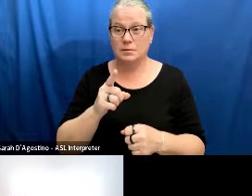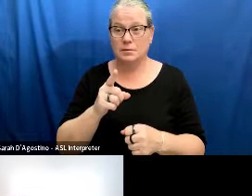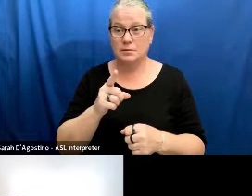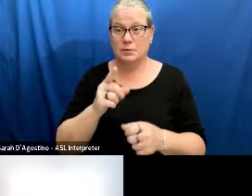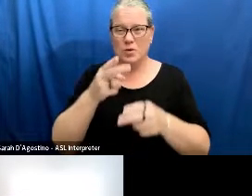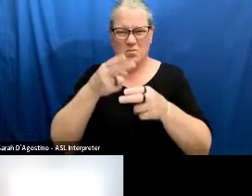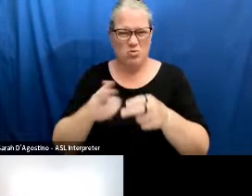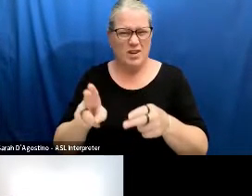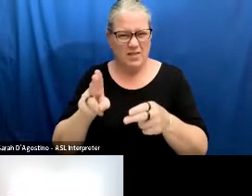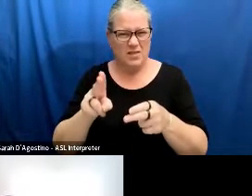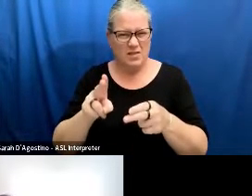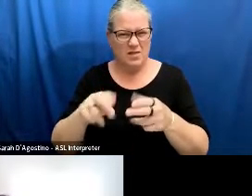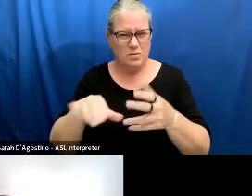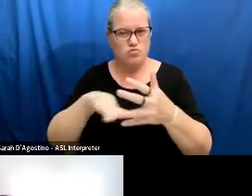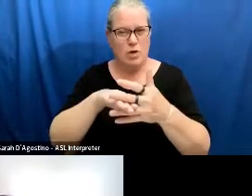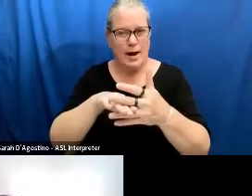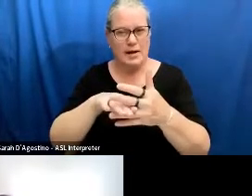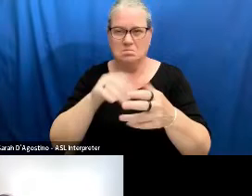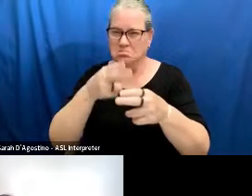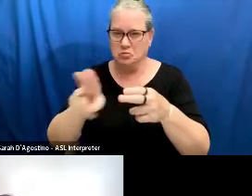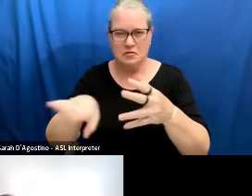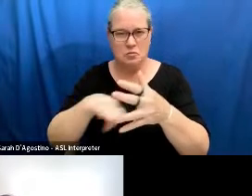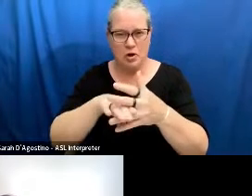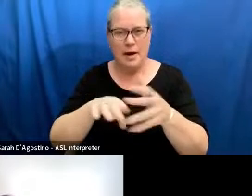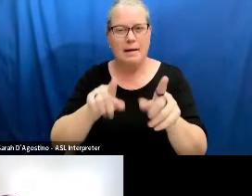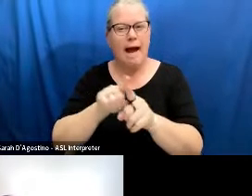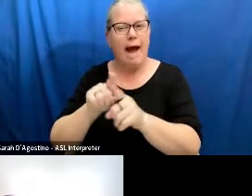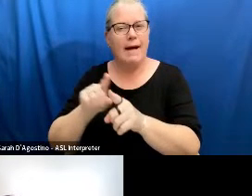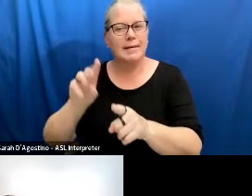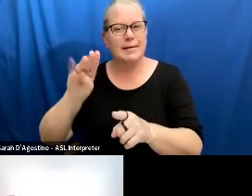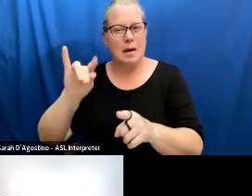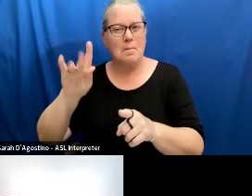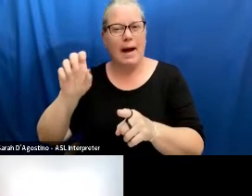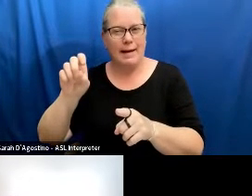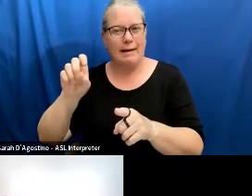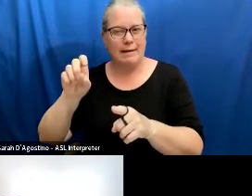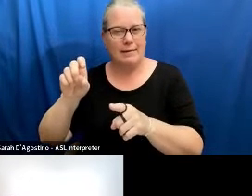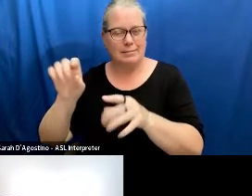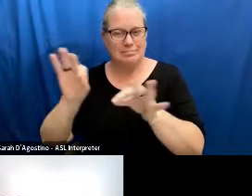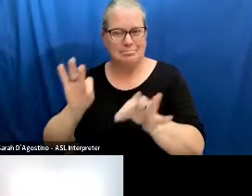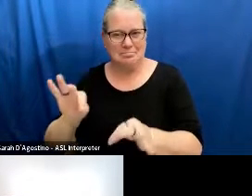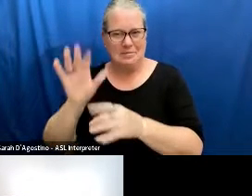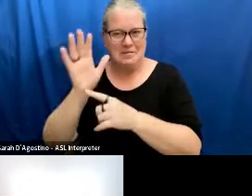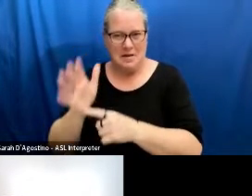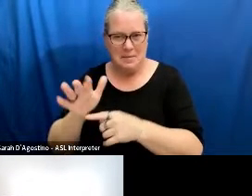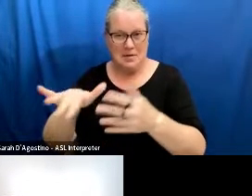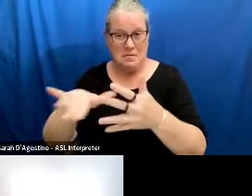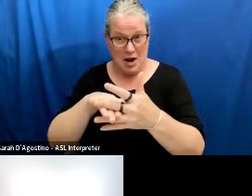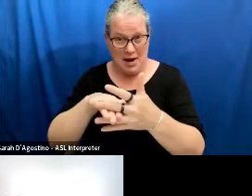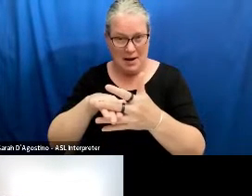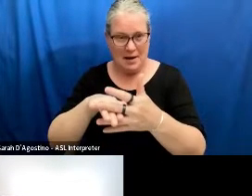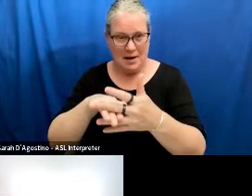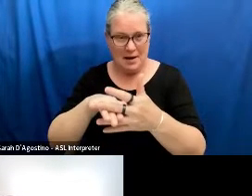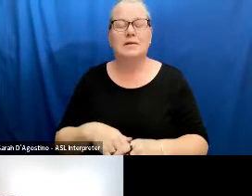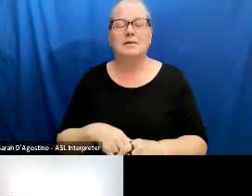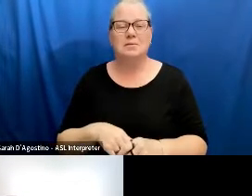brief break just as mike had mentioned at the beginning so i'm gonna stop sharing my screen